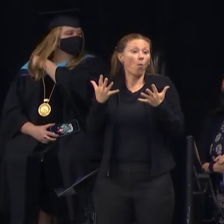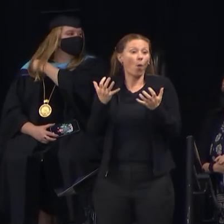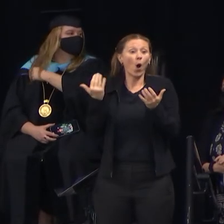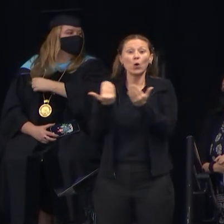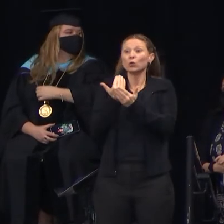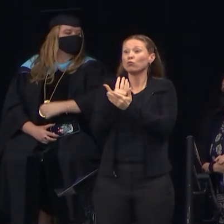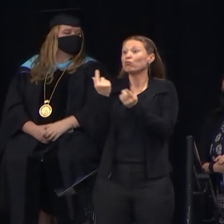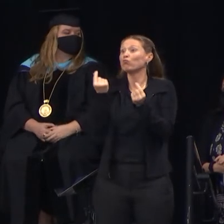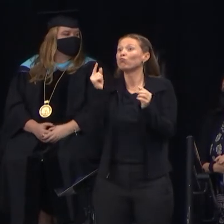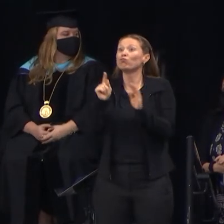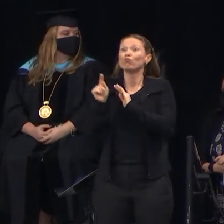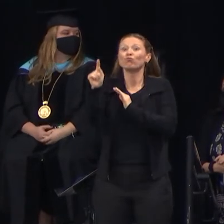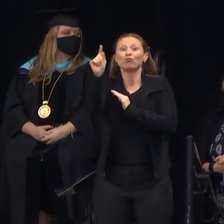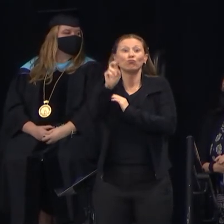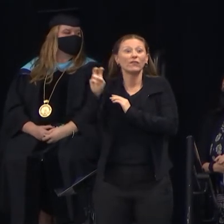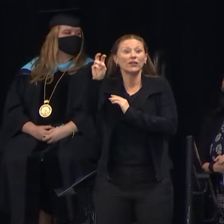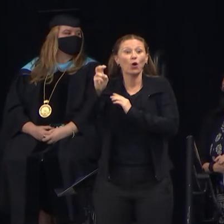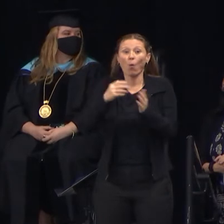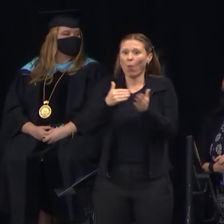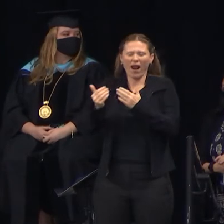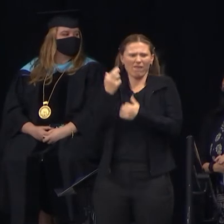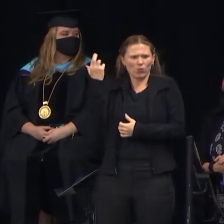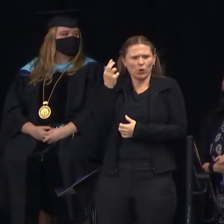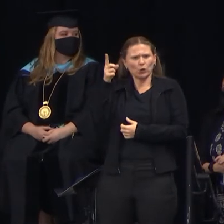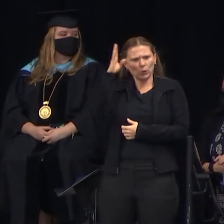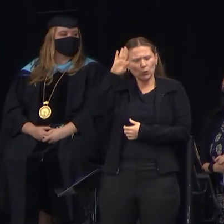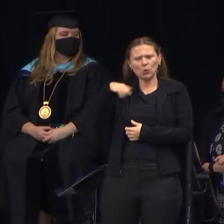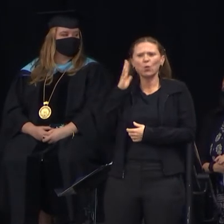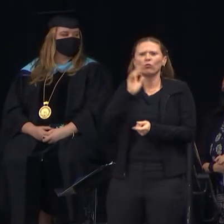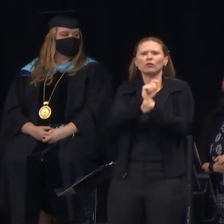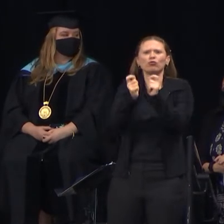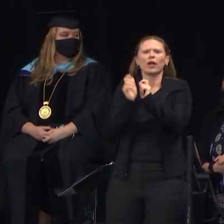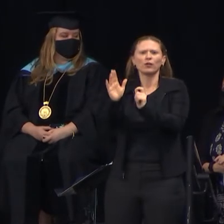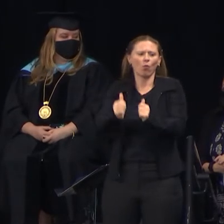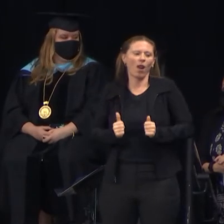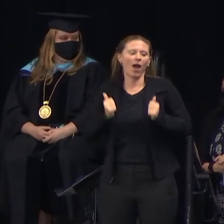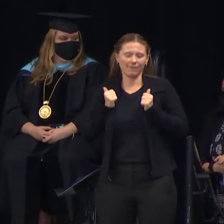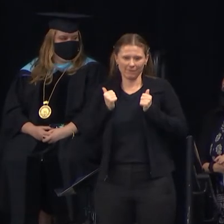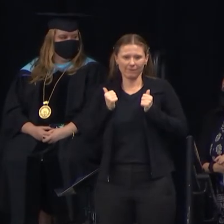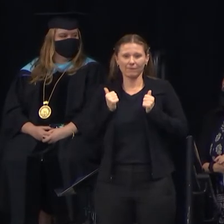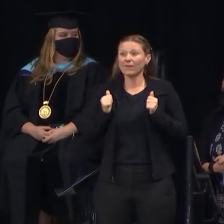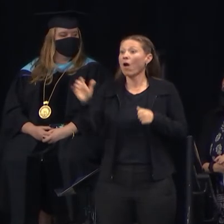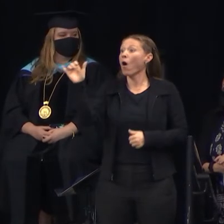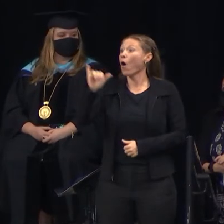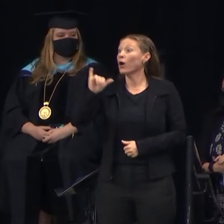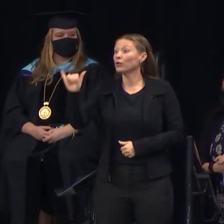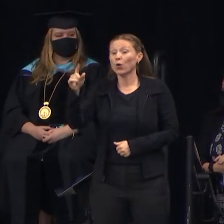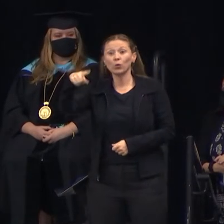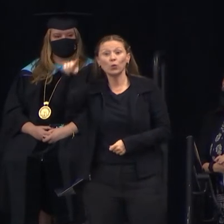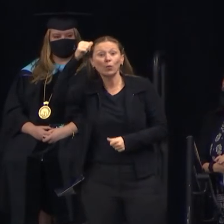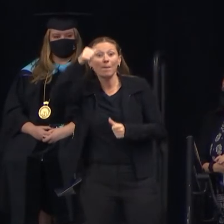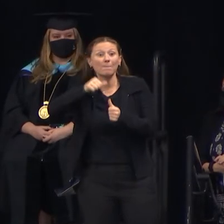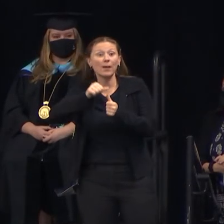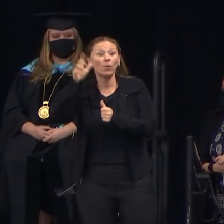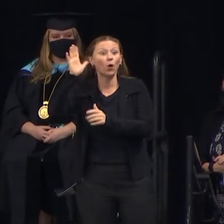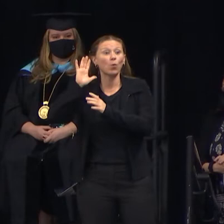Whatever it was, you knew it would change your life. And also, do you remember when you were sworn in?